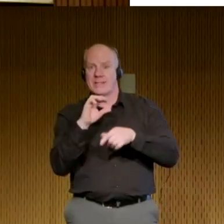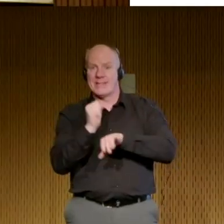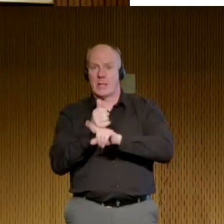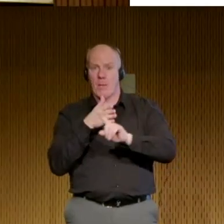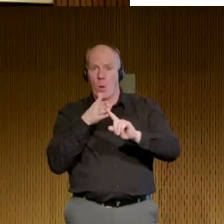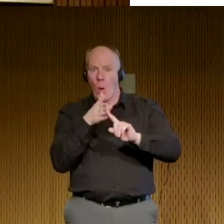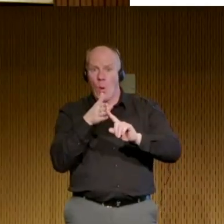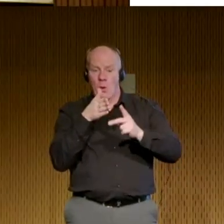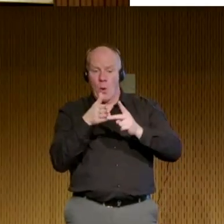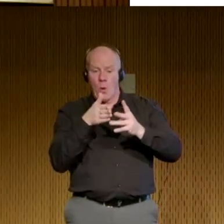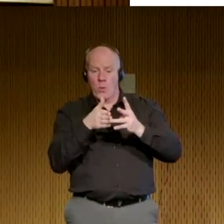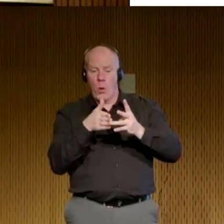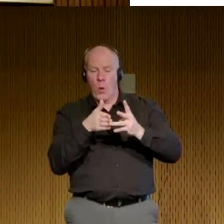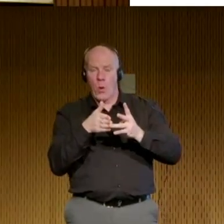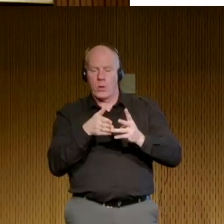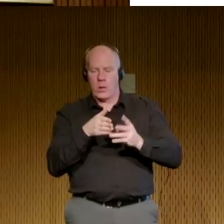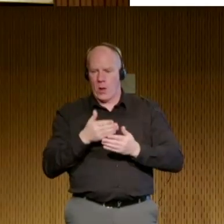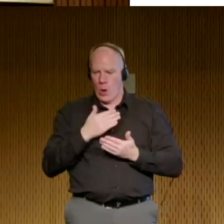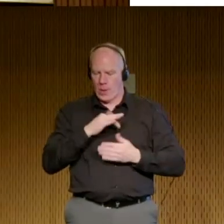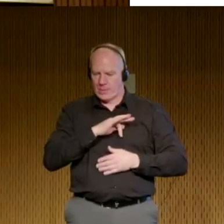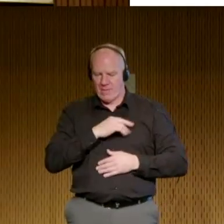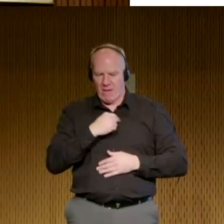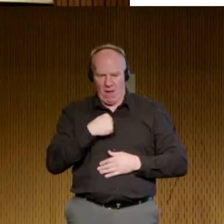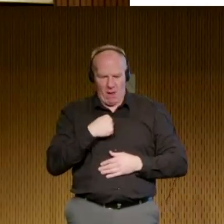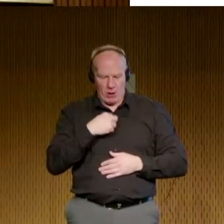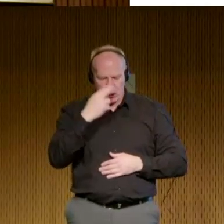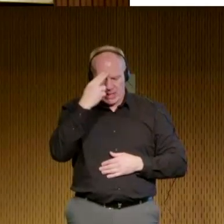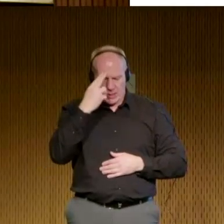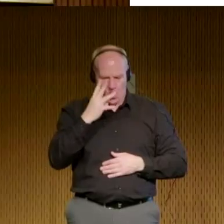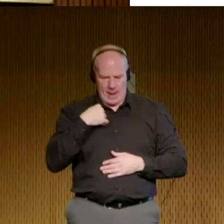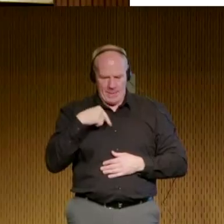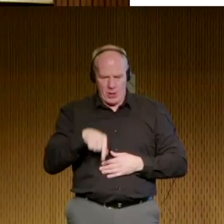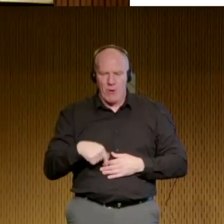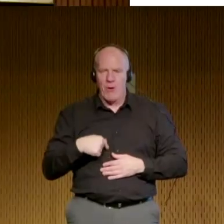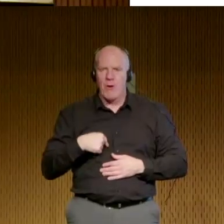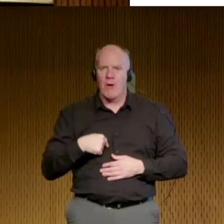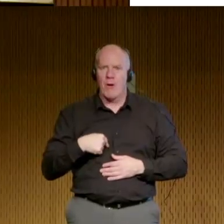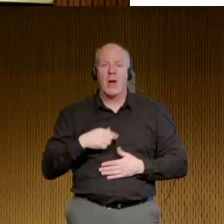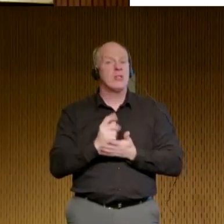learner to say why am I here you know. Sometimes a learner just knows that they need help but they're